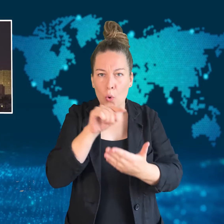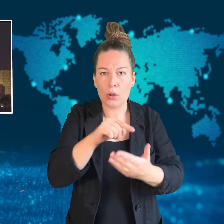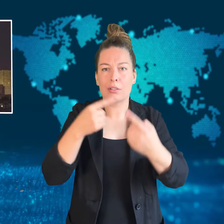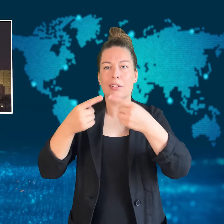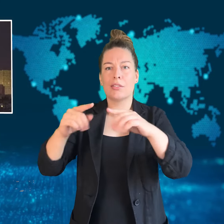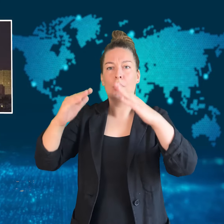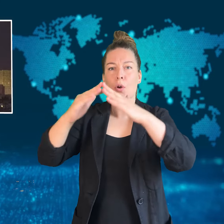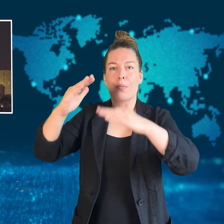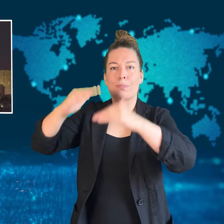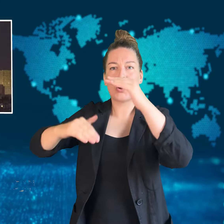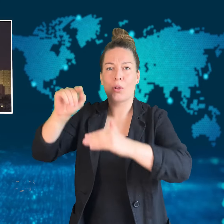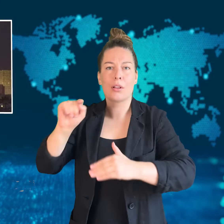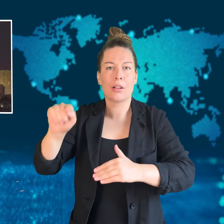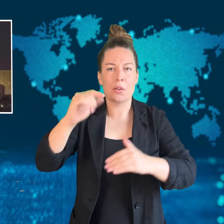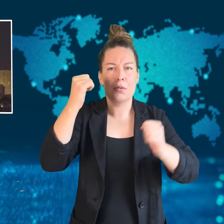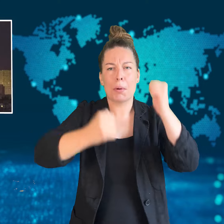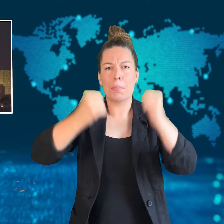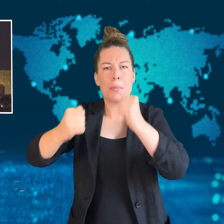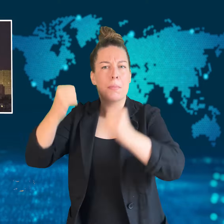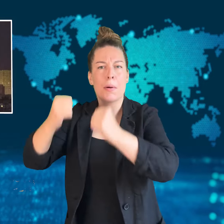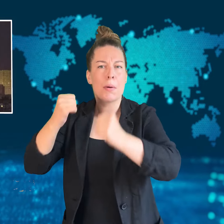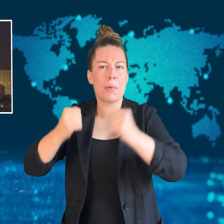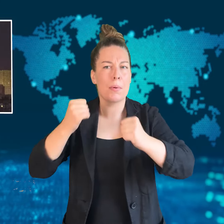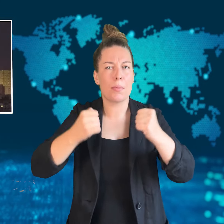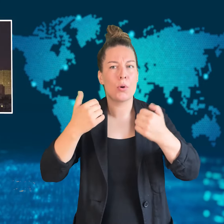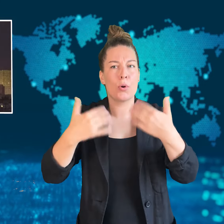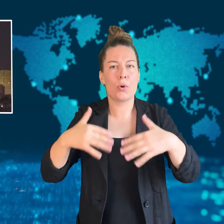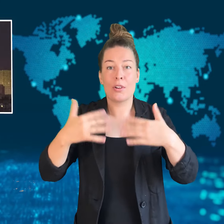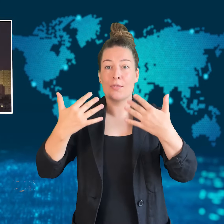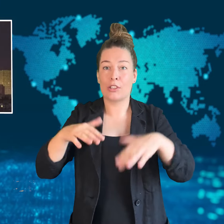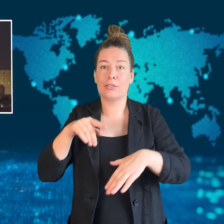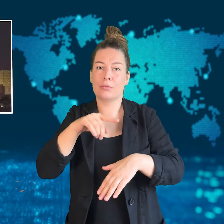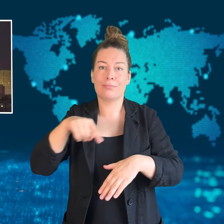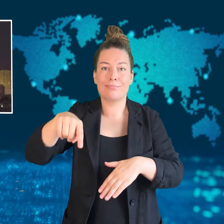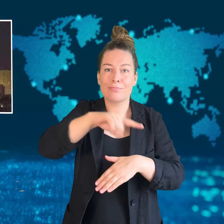the attack, and air sirens warned Ukrainians for almost two hours.